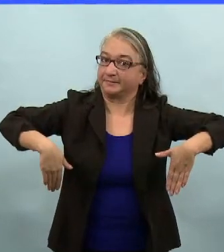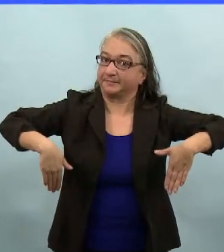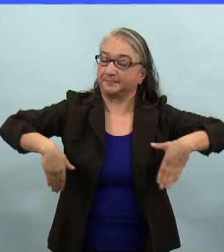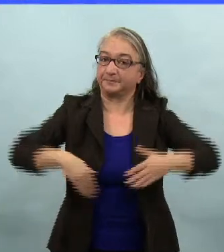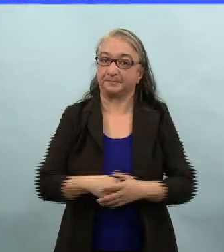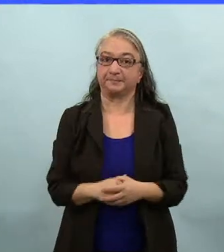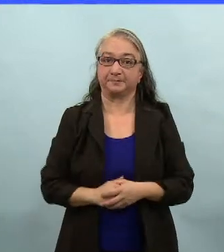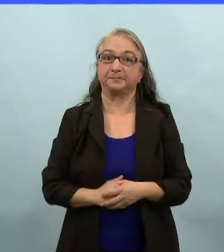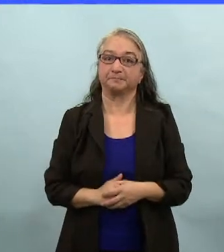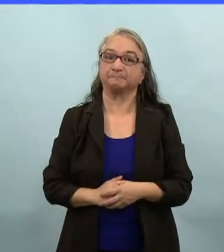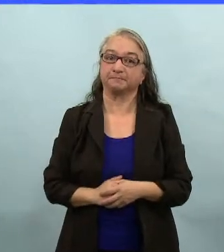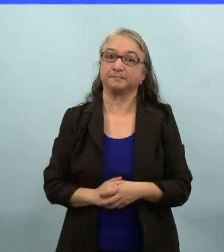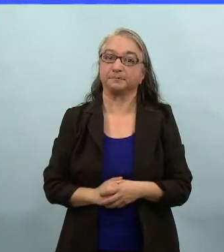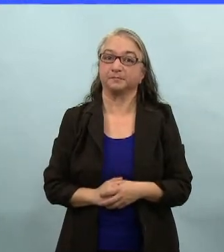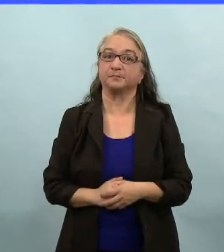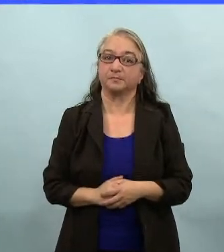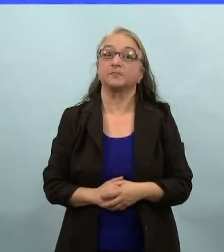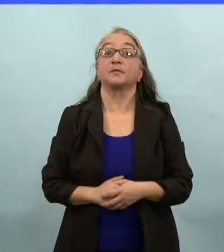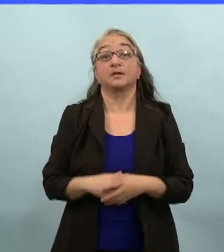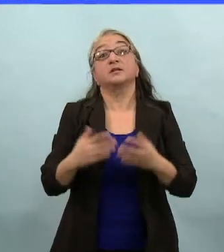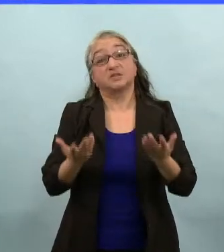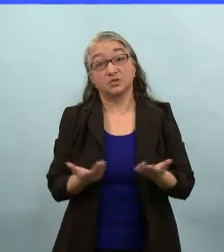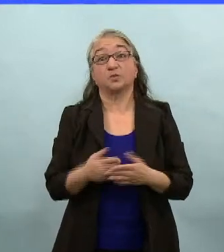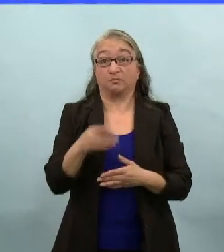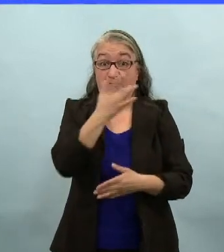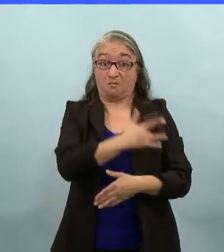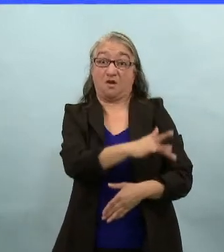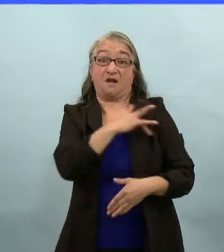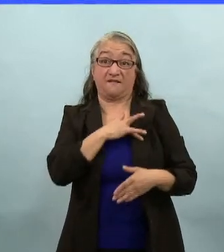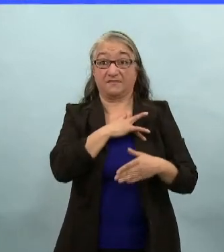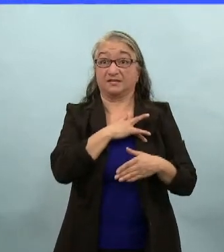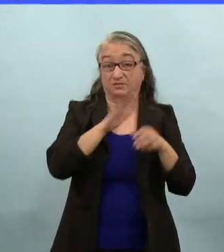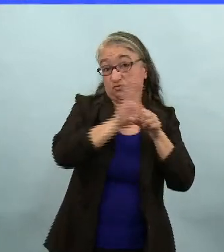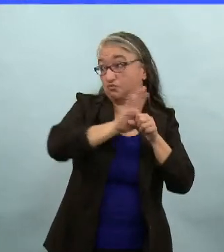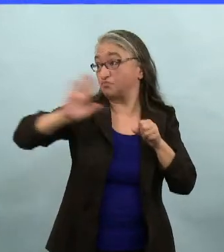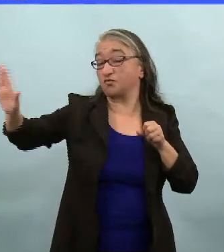none of the canadian provinces are currently providing booster doses for teenagers